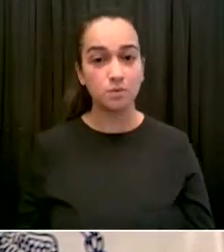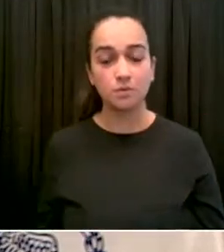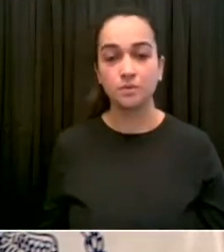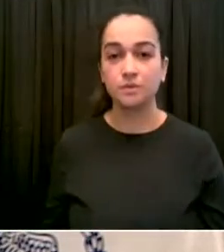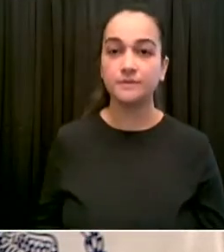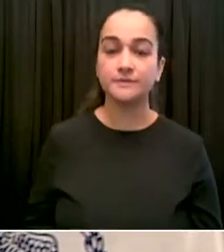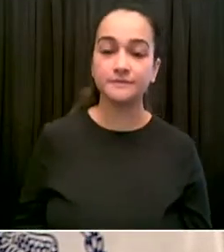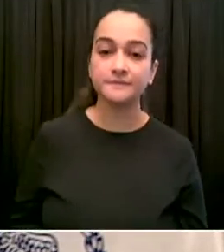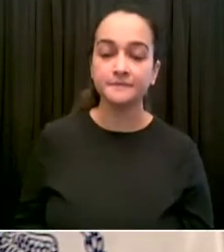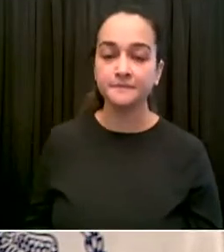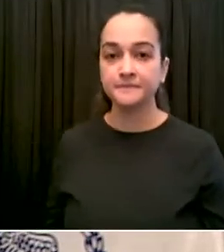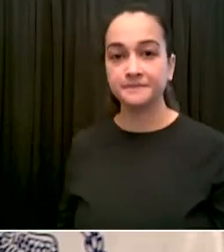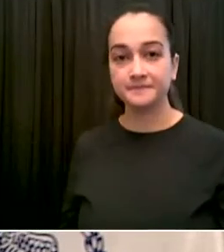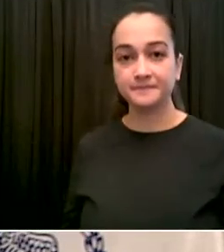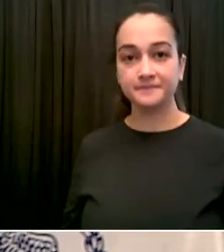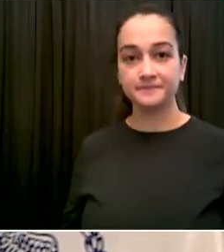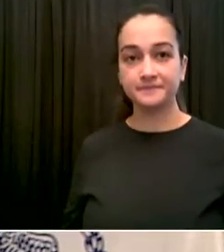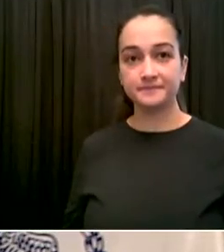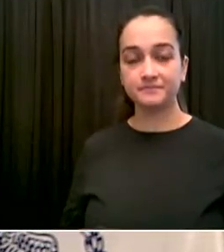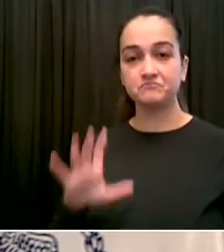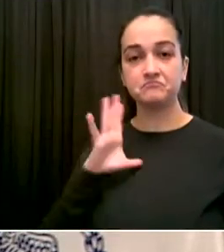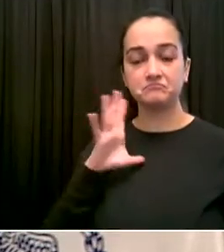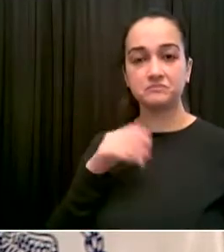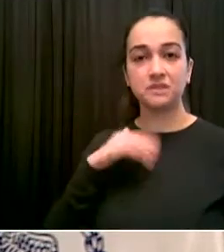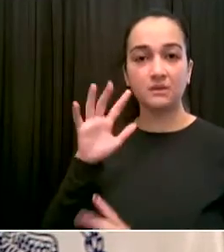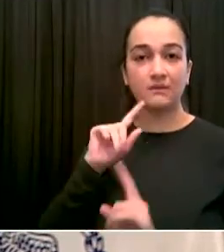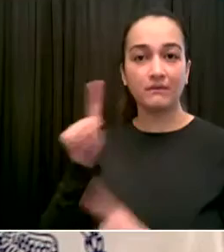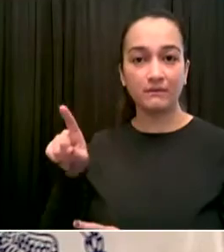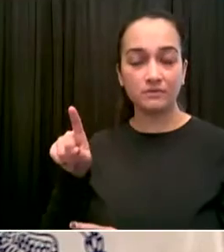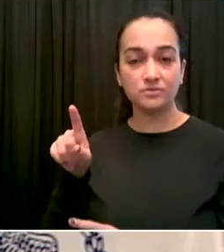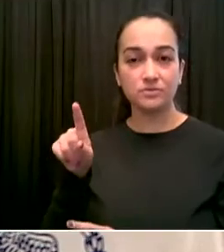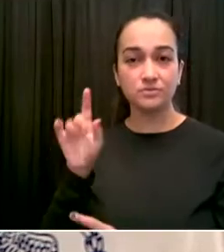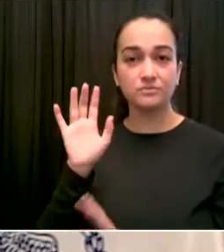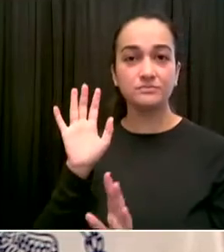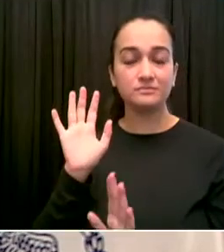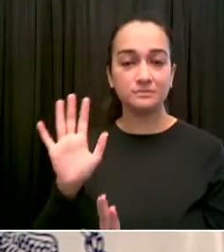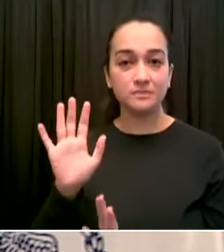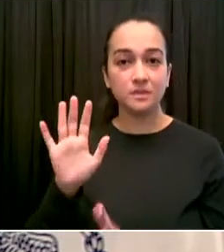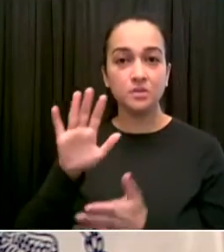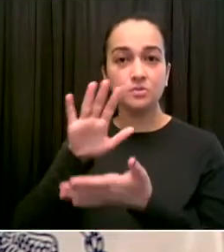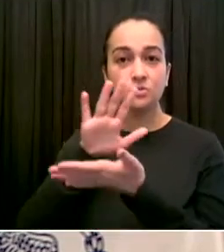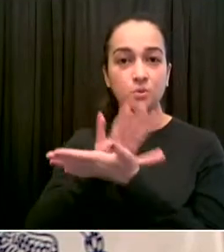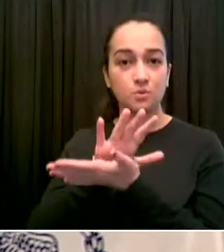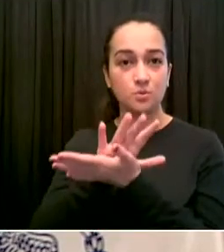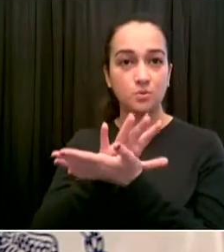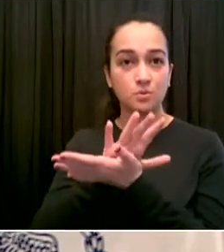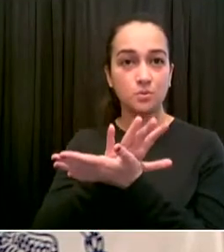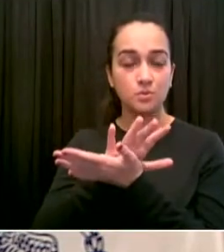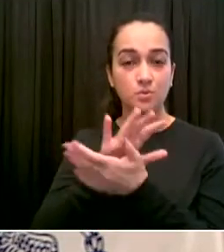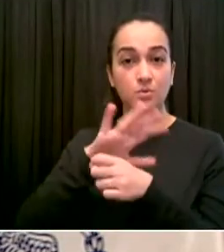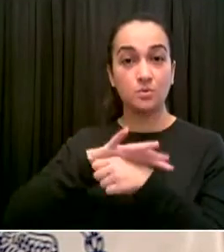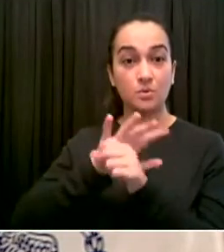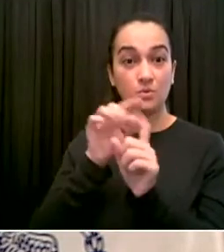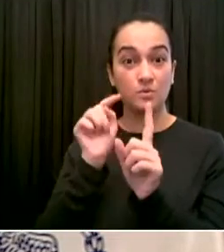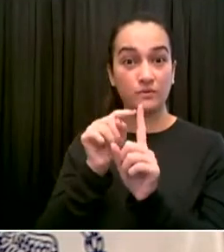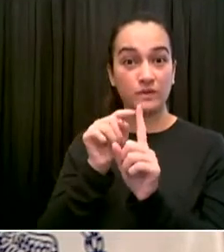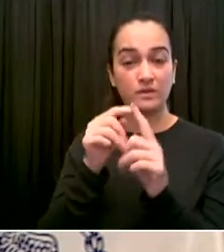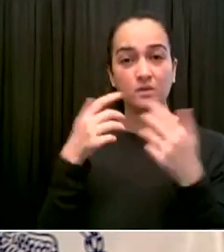QUESTION I HAVE THE IRFST DEPUTY MAYOR AND TO TALK ABOUT THIS.